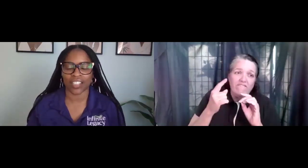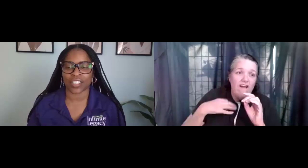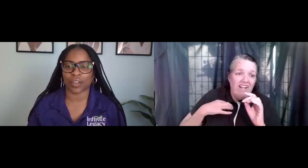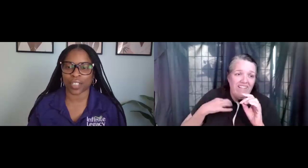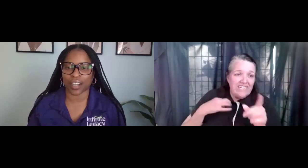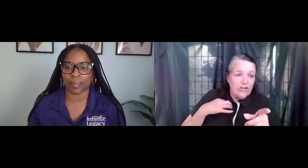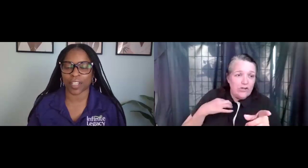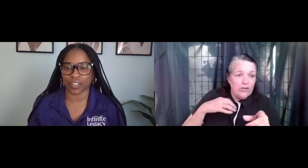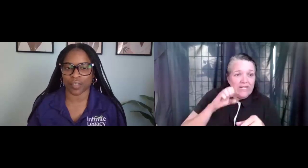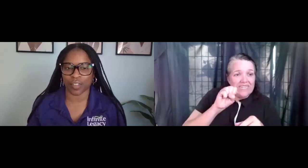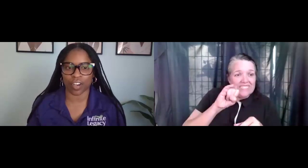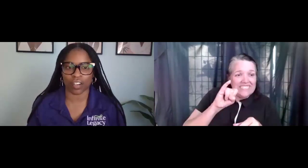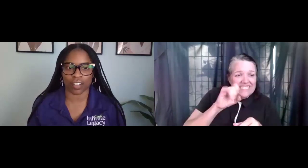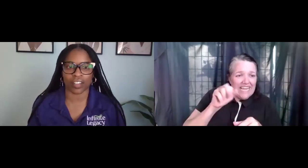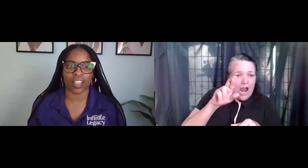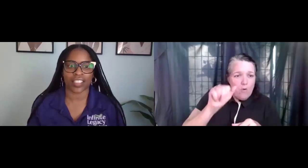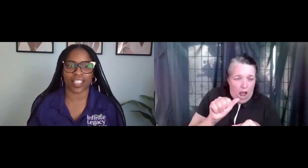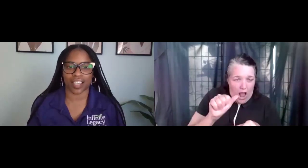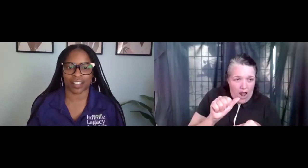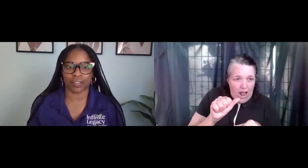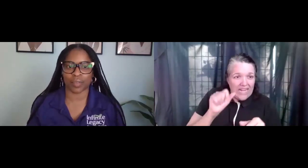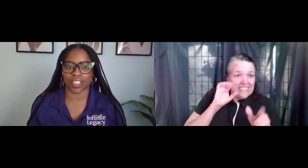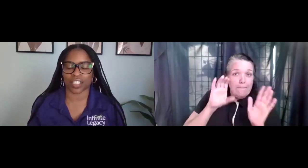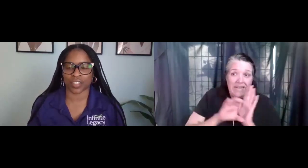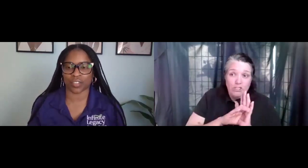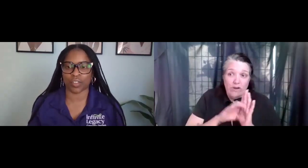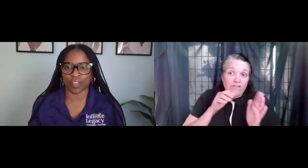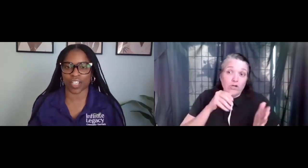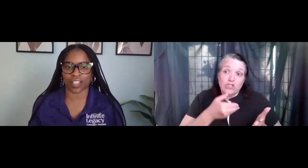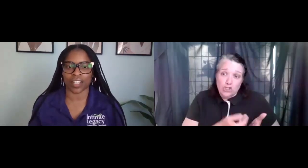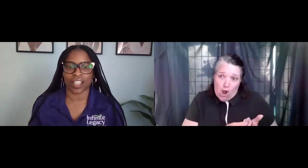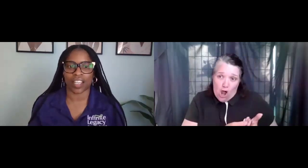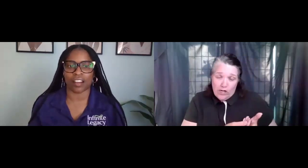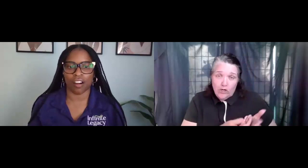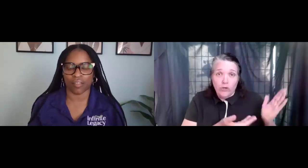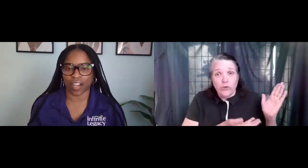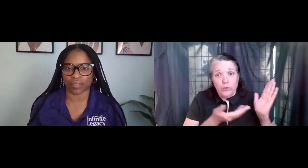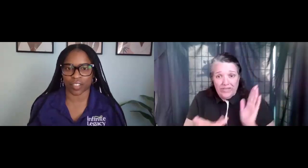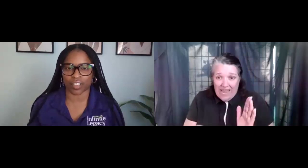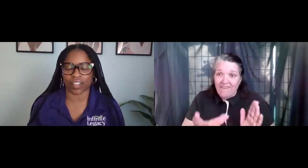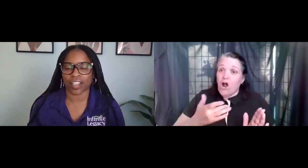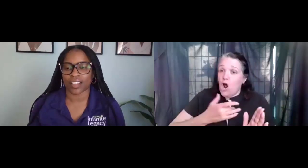she's holding a picture of her daughter, Sienna, who was a tissue, cornea, and heart valve donor.